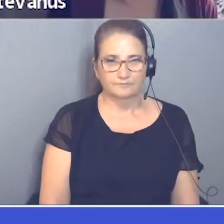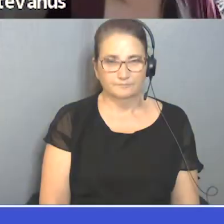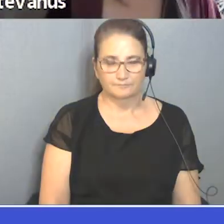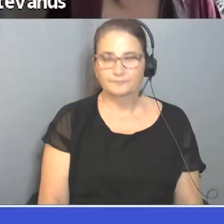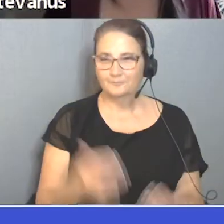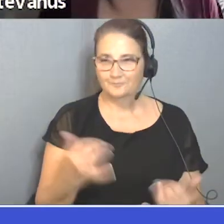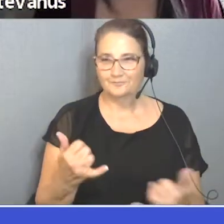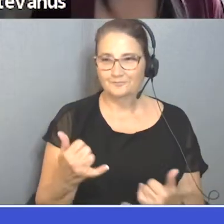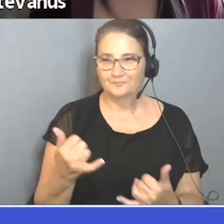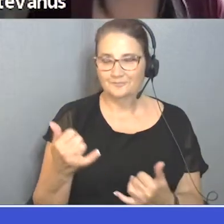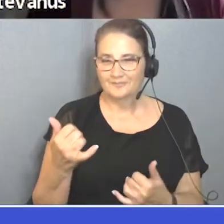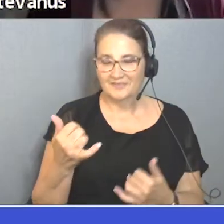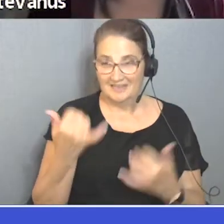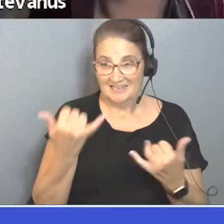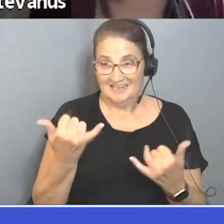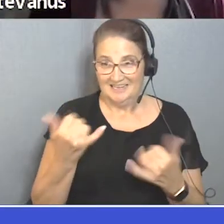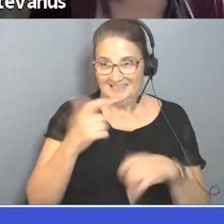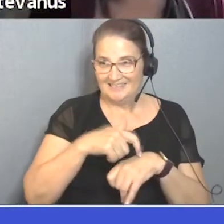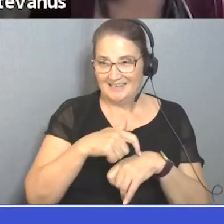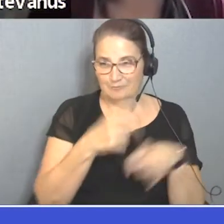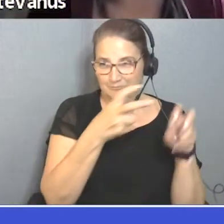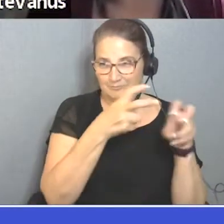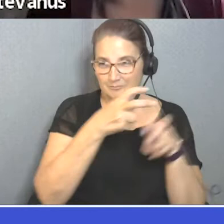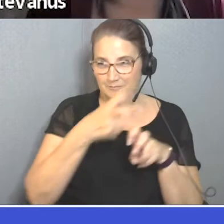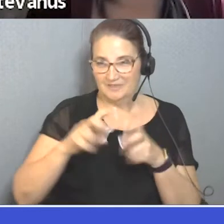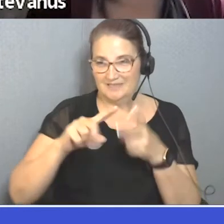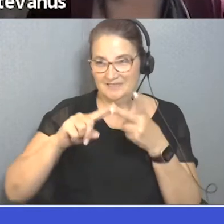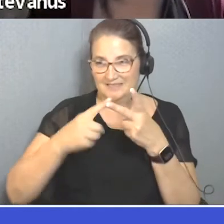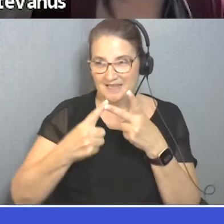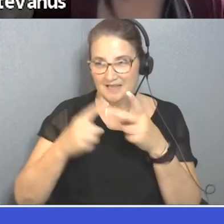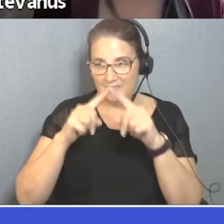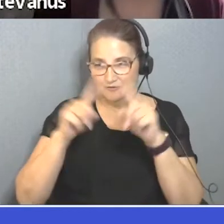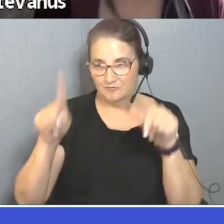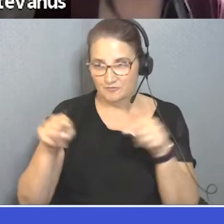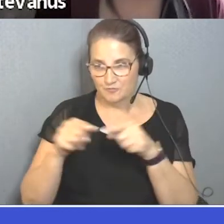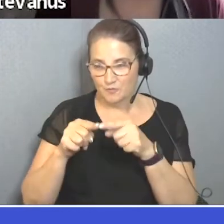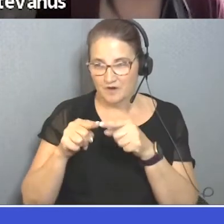I invite you to move on to the second square of your canvas.